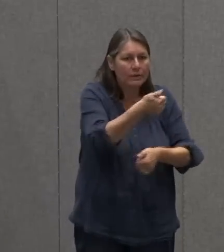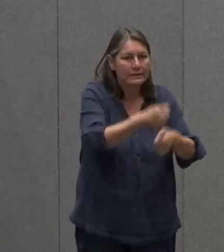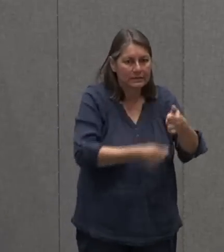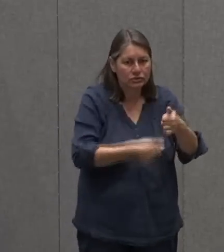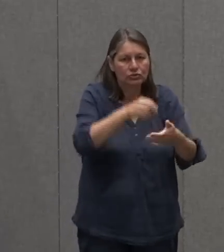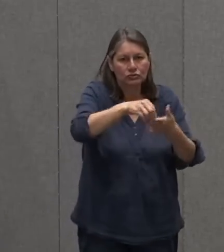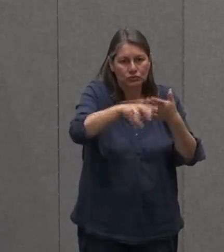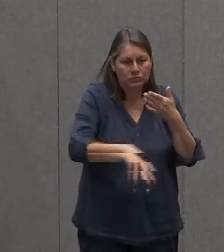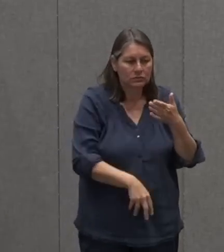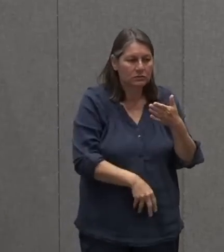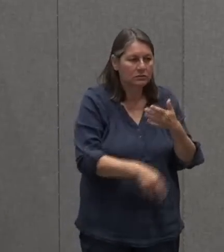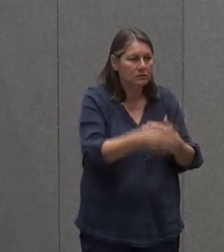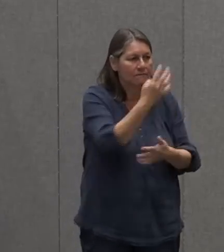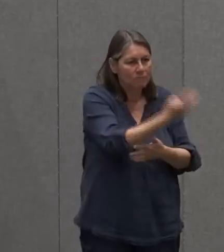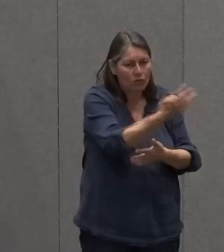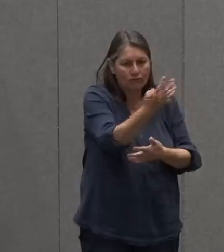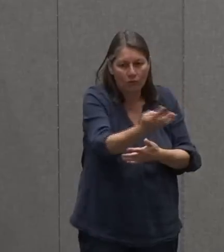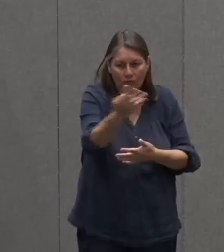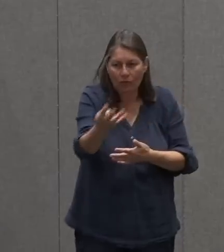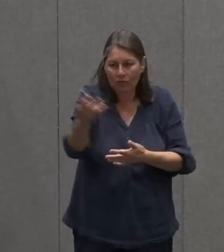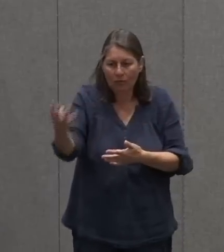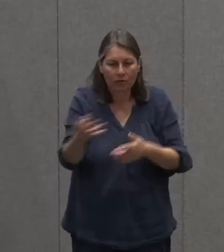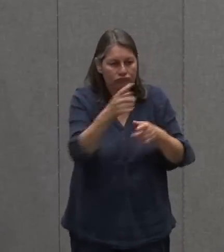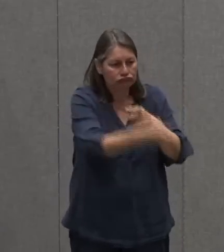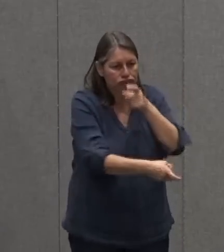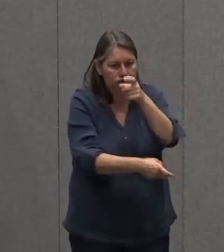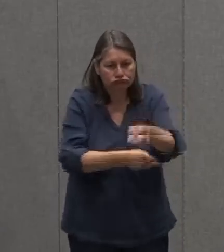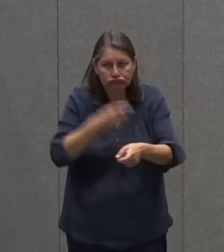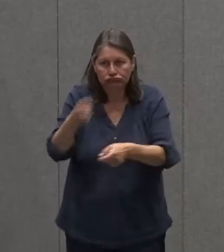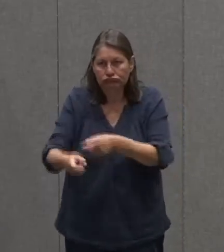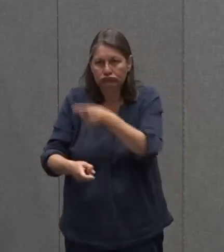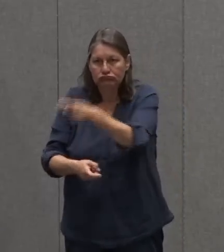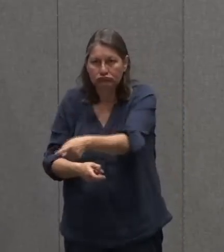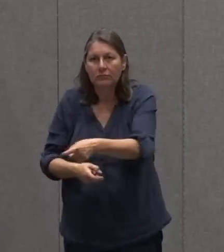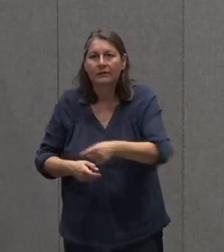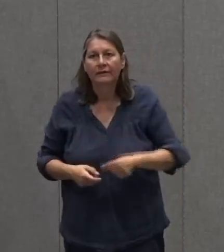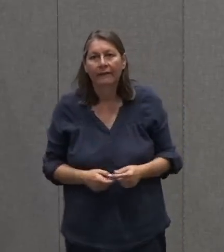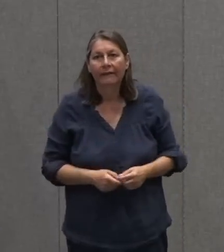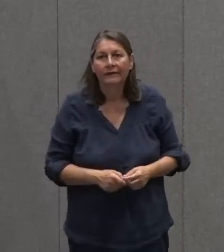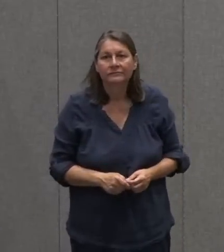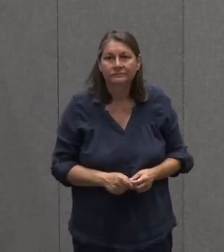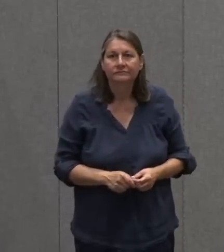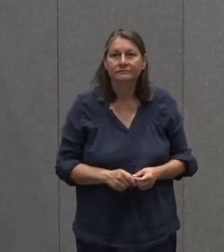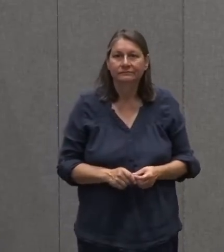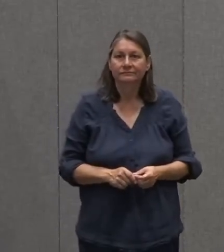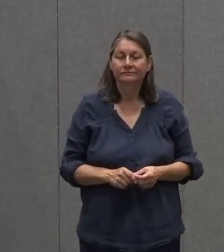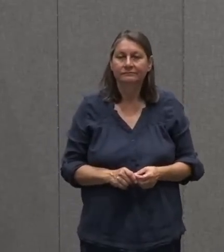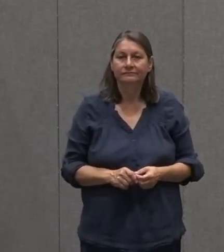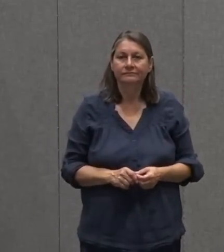Right, I need a circle. You notice I got another color. I like my multiple colors.